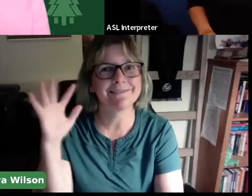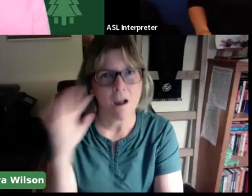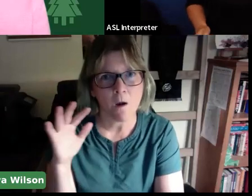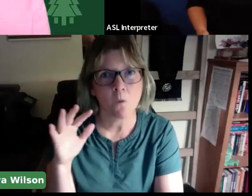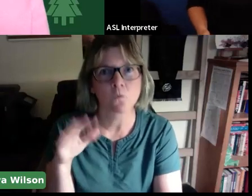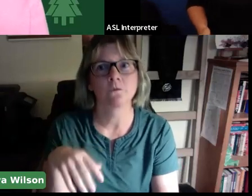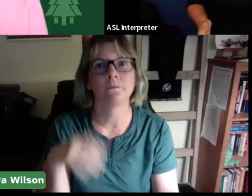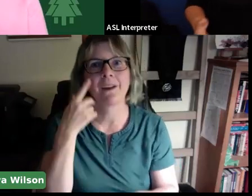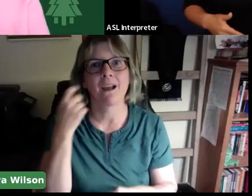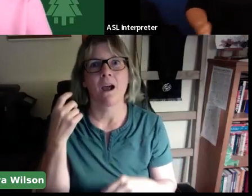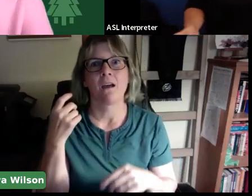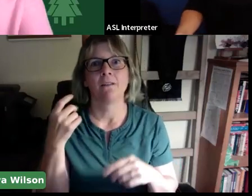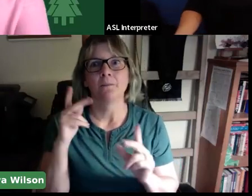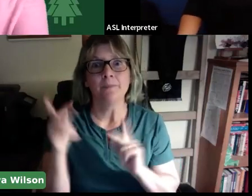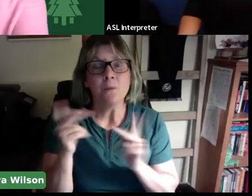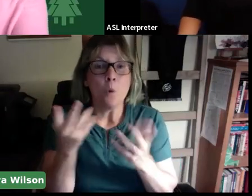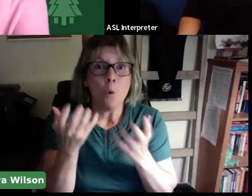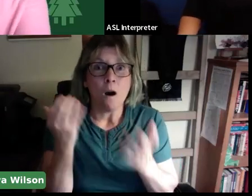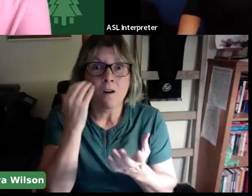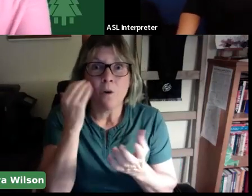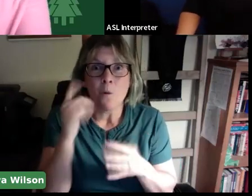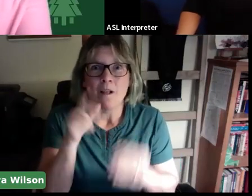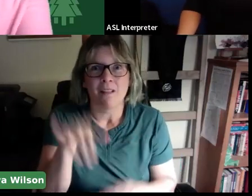to include for deaf people have access to that.